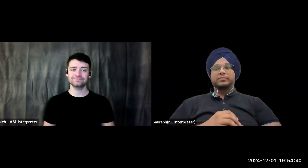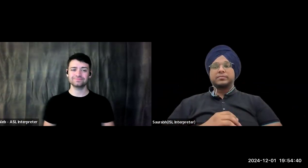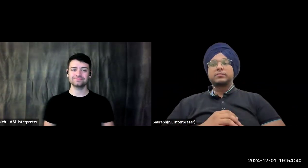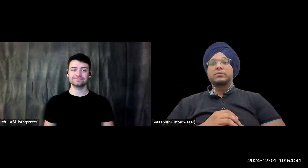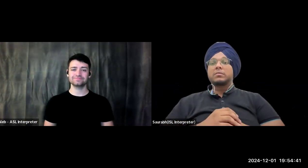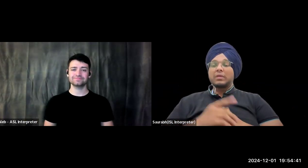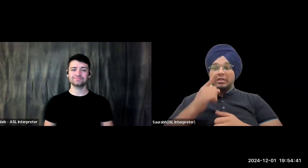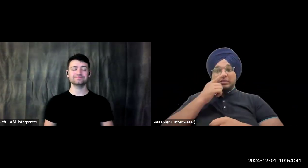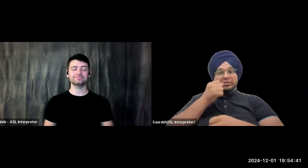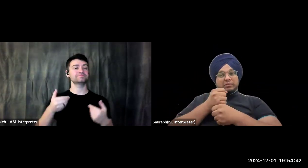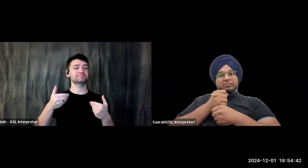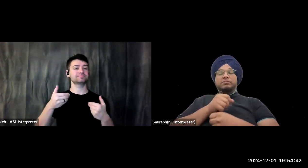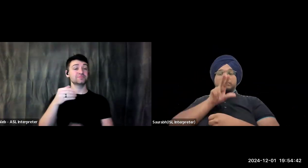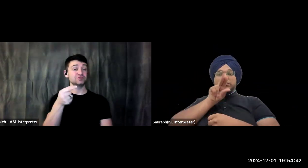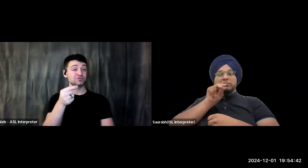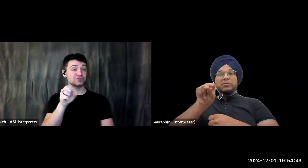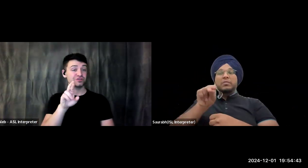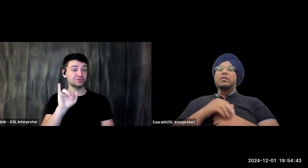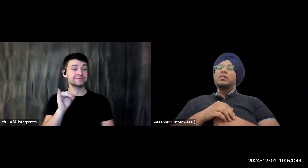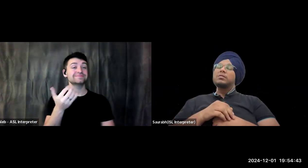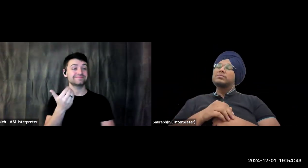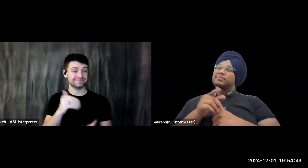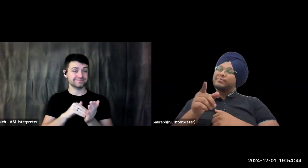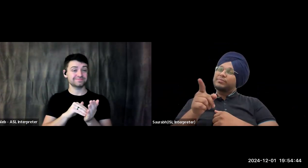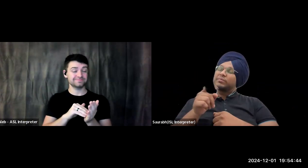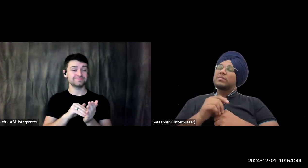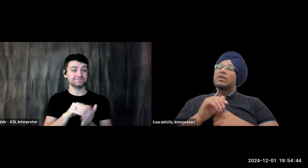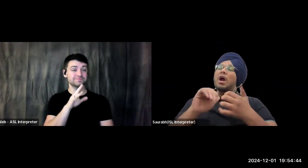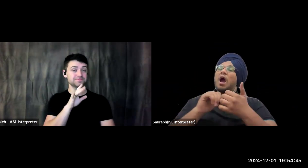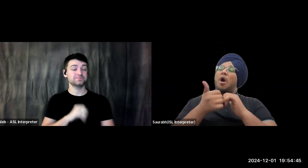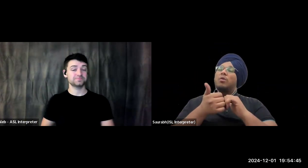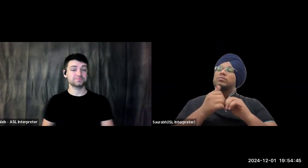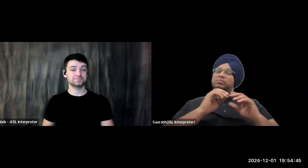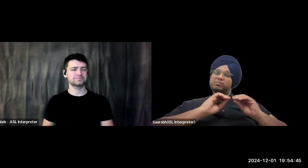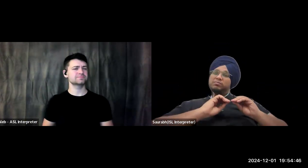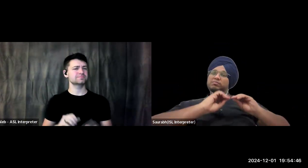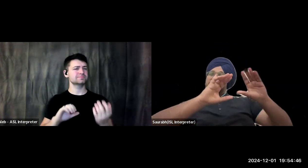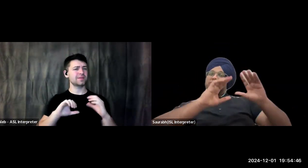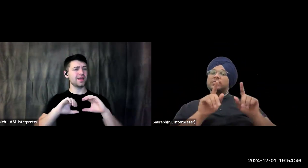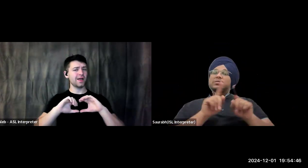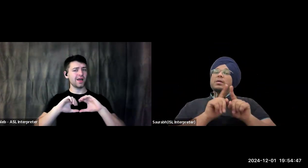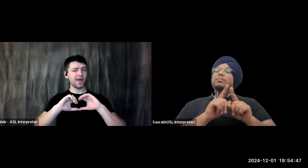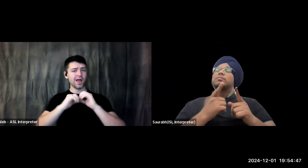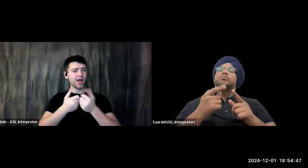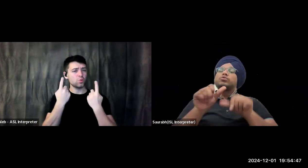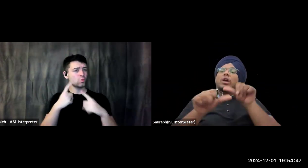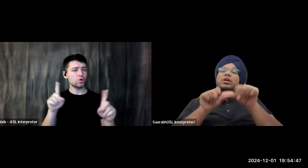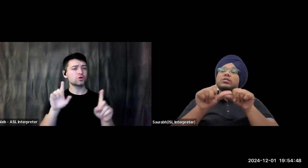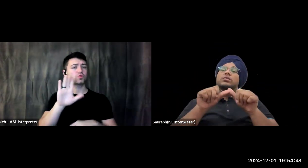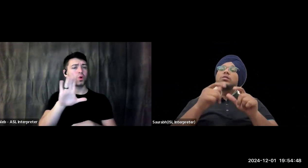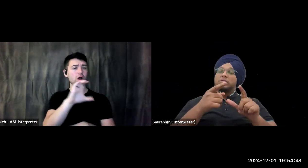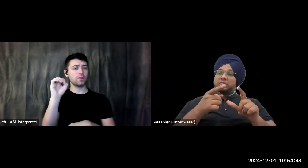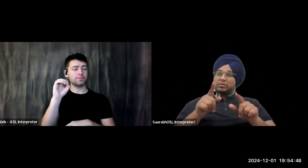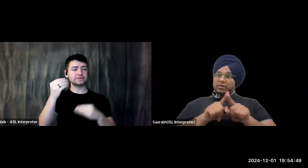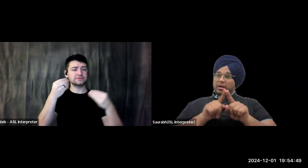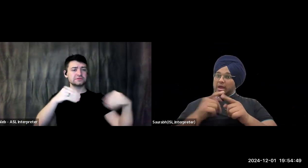[Geri speaking] This is Geri. How is the distribution there? How does it happen? So do you actually have